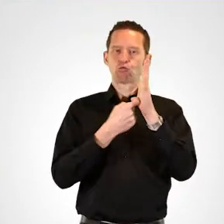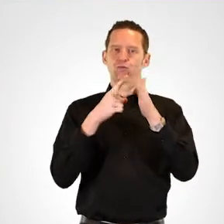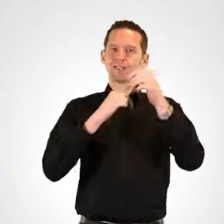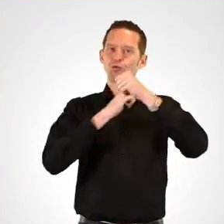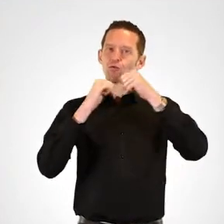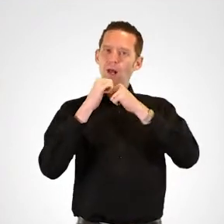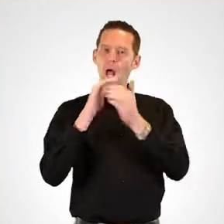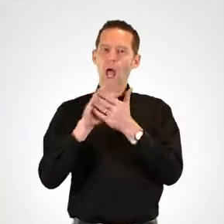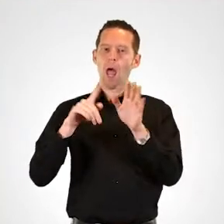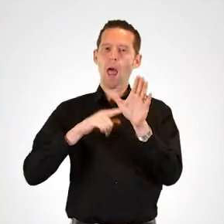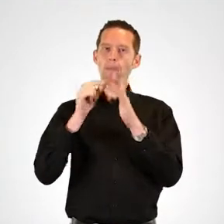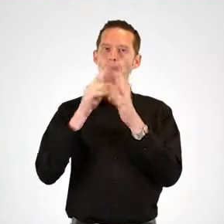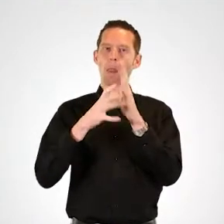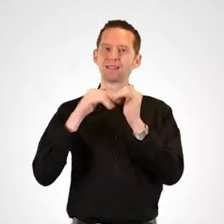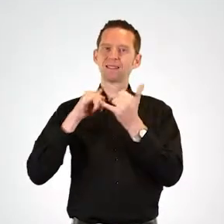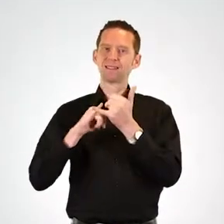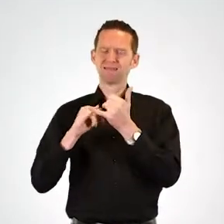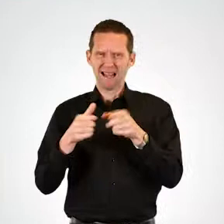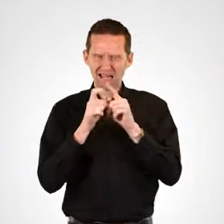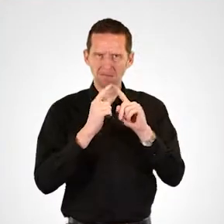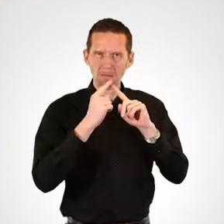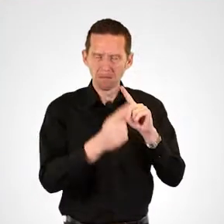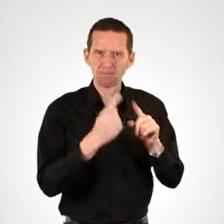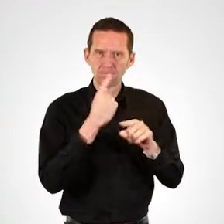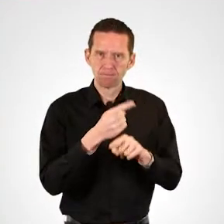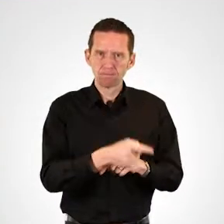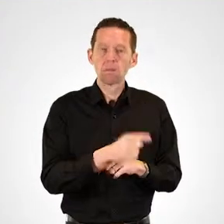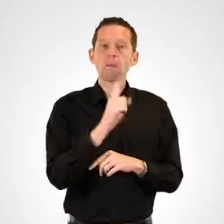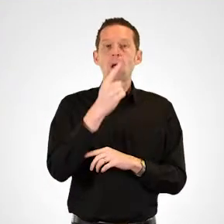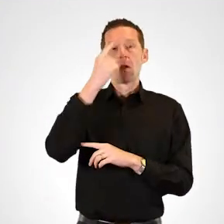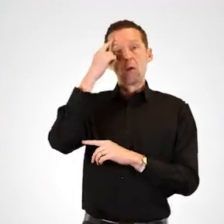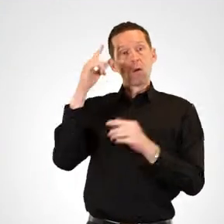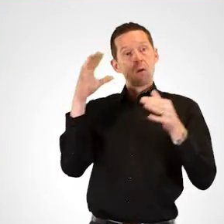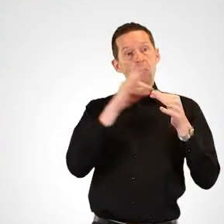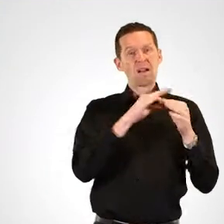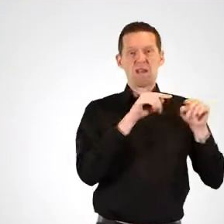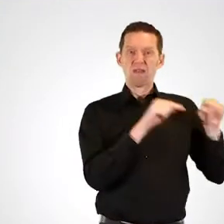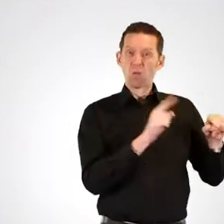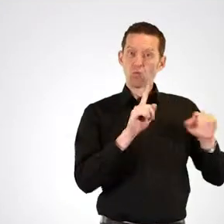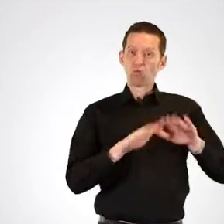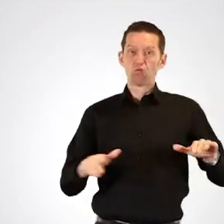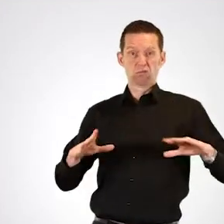it's hard to say, lexical restructuring hypothesis, thinking back to that, that's what children are doing